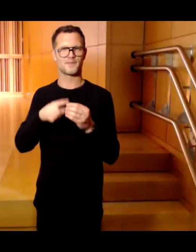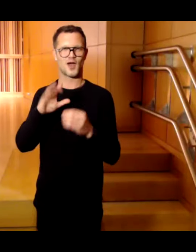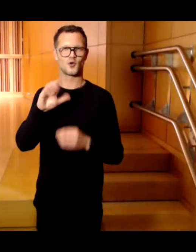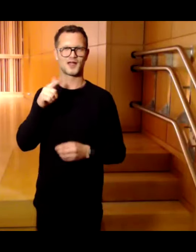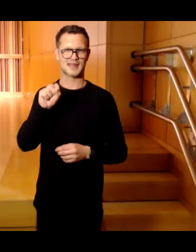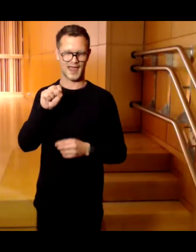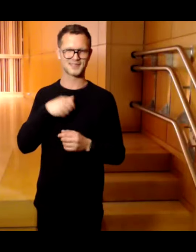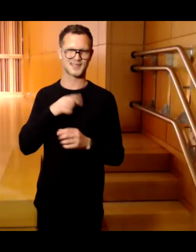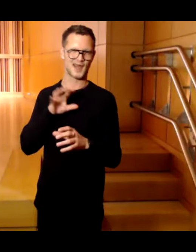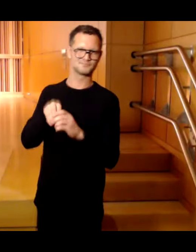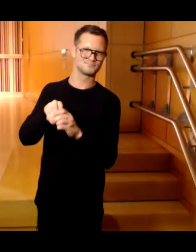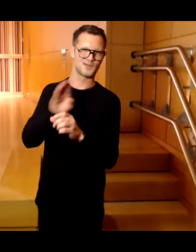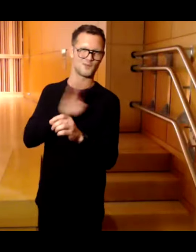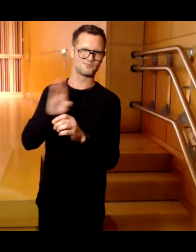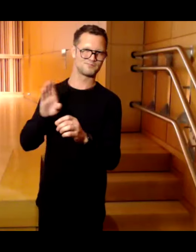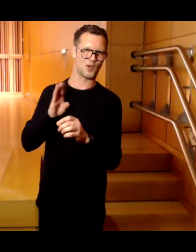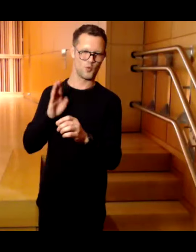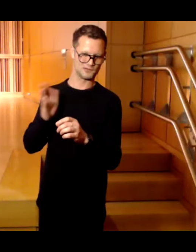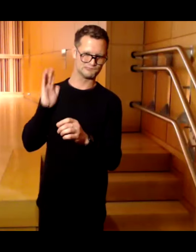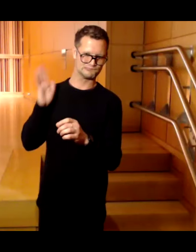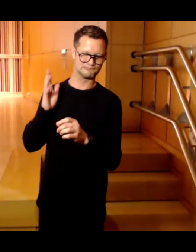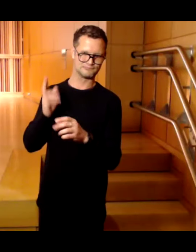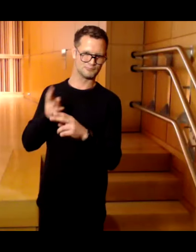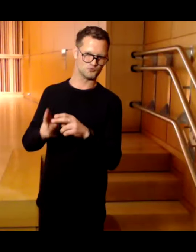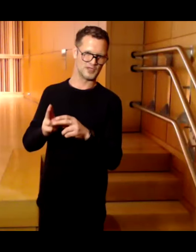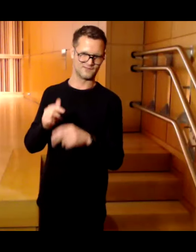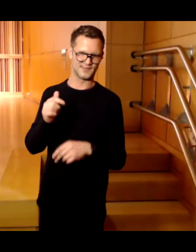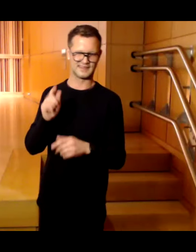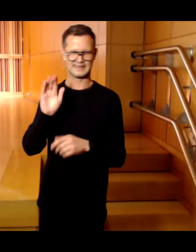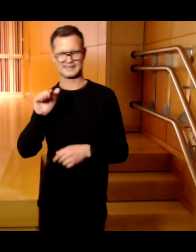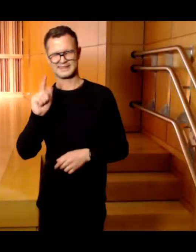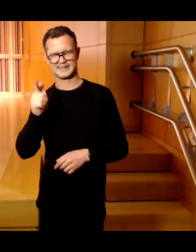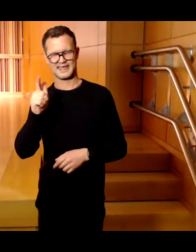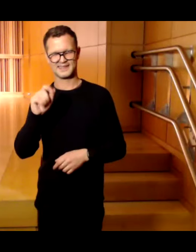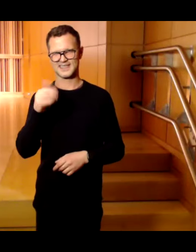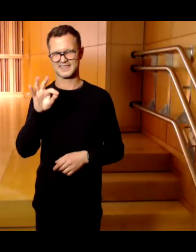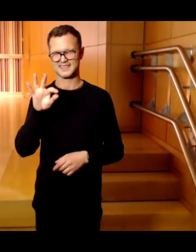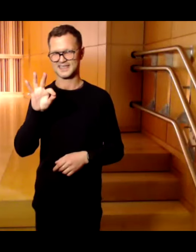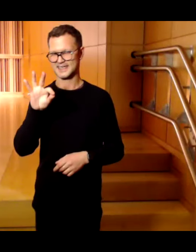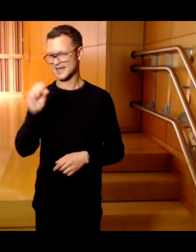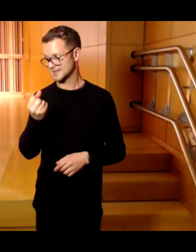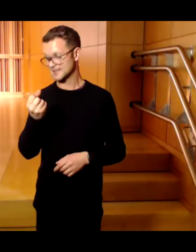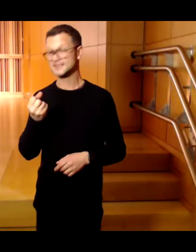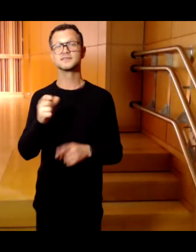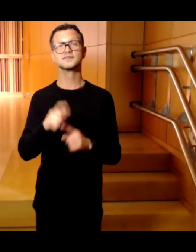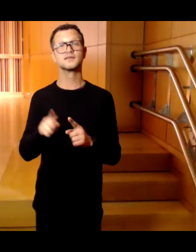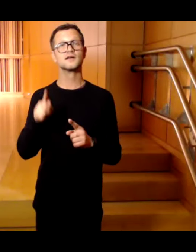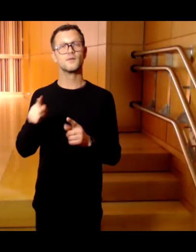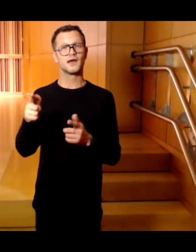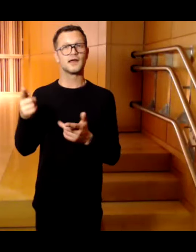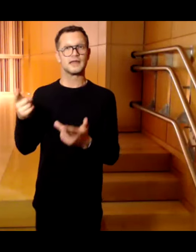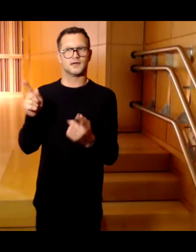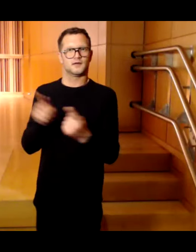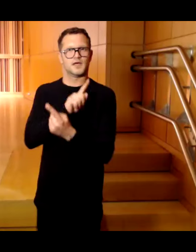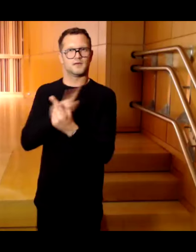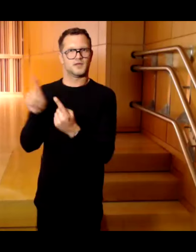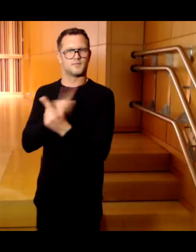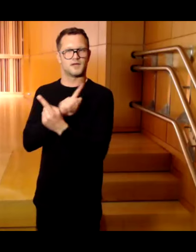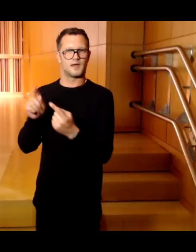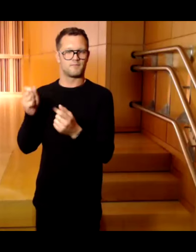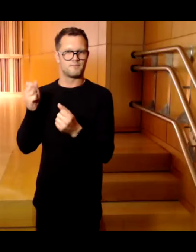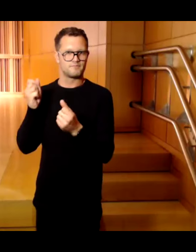a brief period in the late 1990s. is detailing for me the many stellar fellow graduate students he had encountered while in that Graduate African American Studies program.